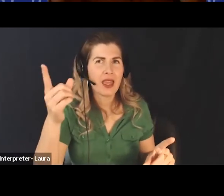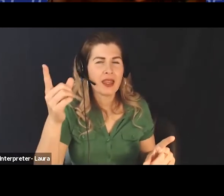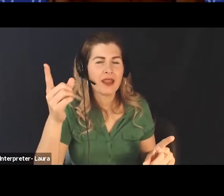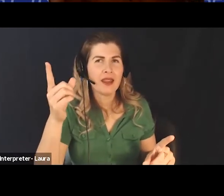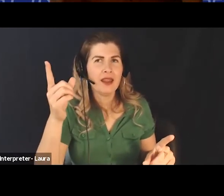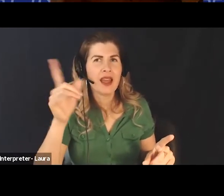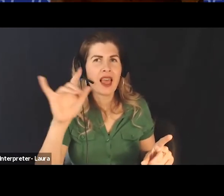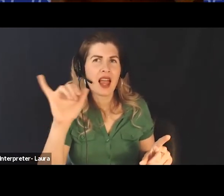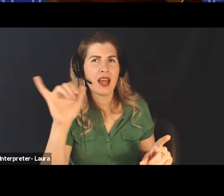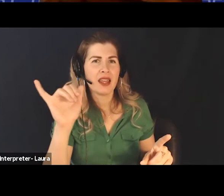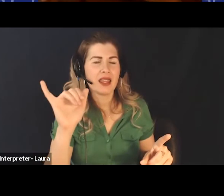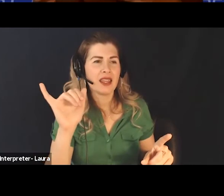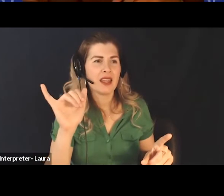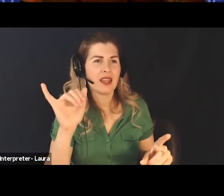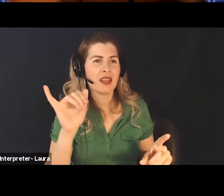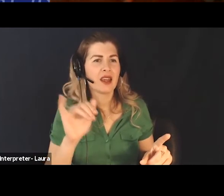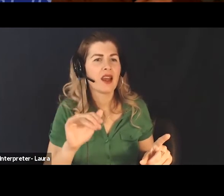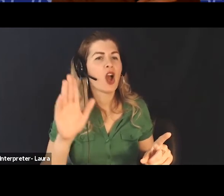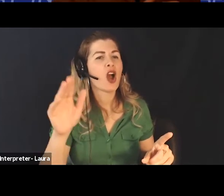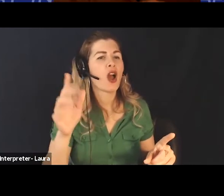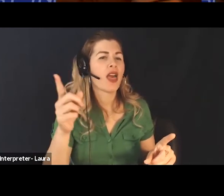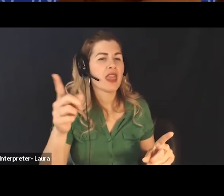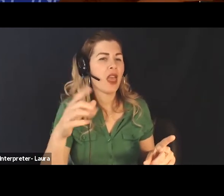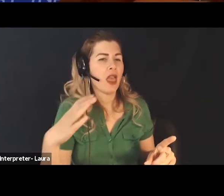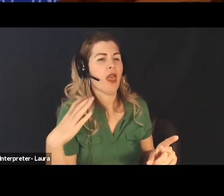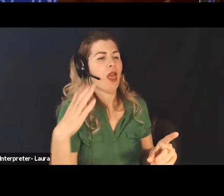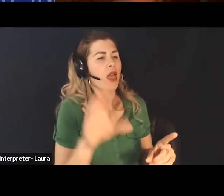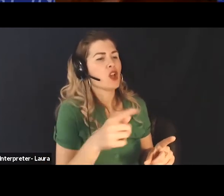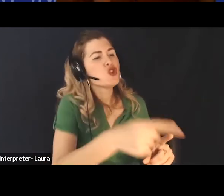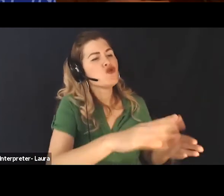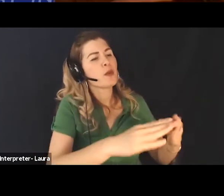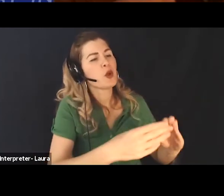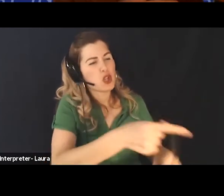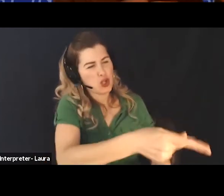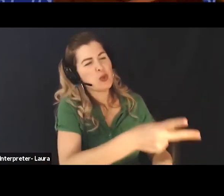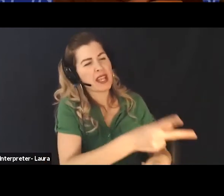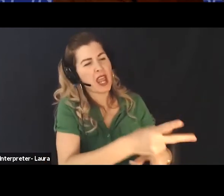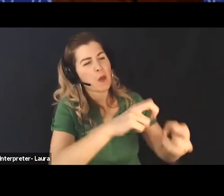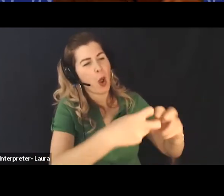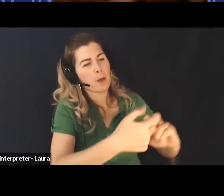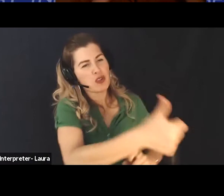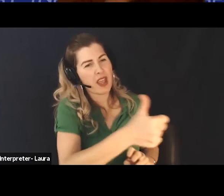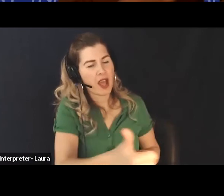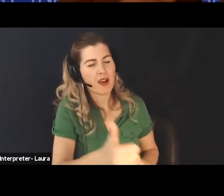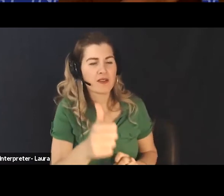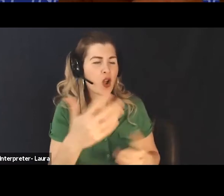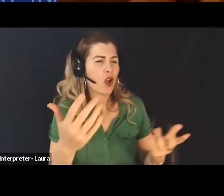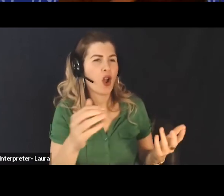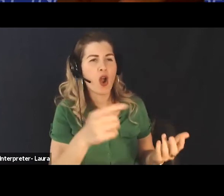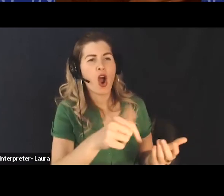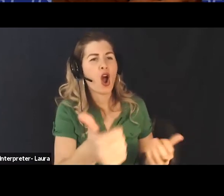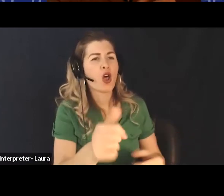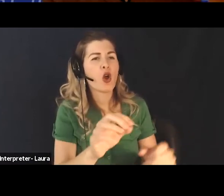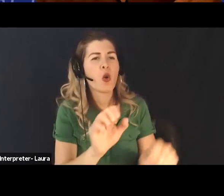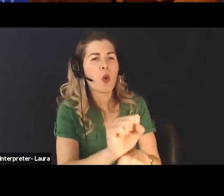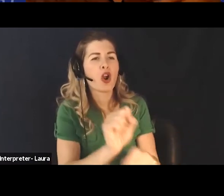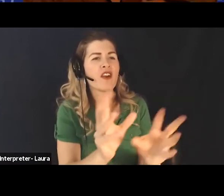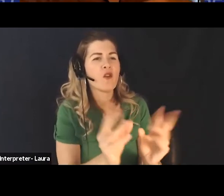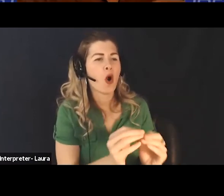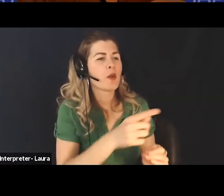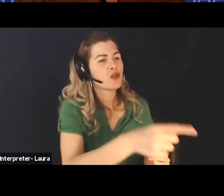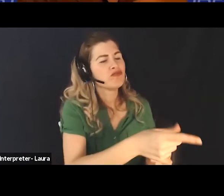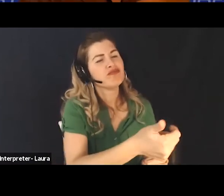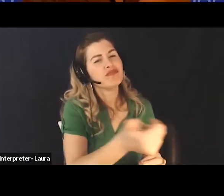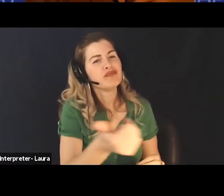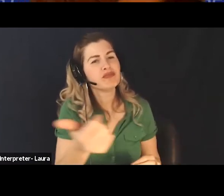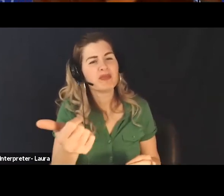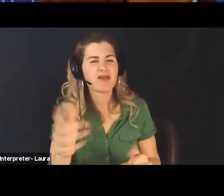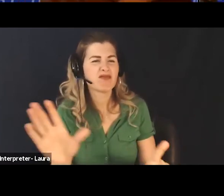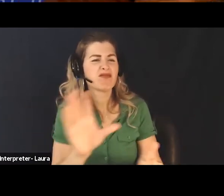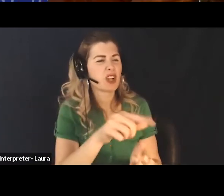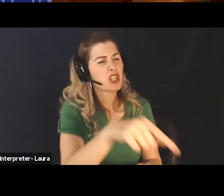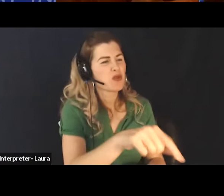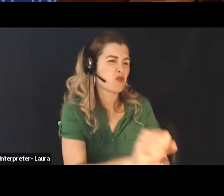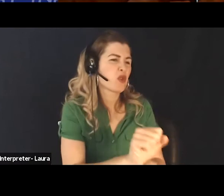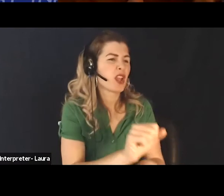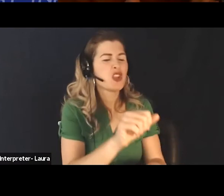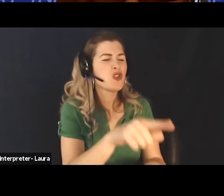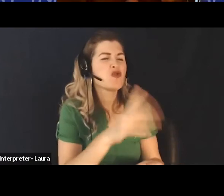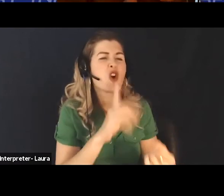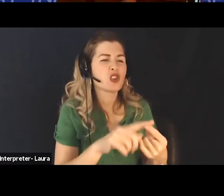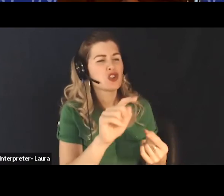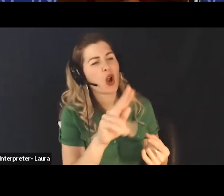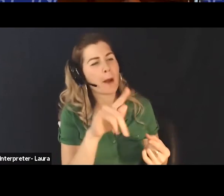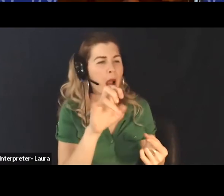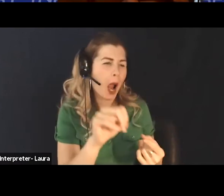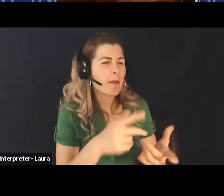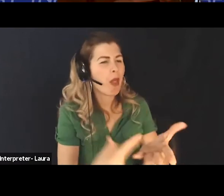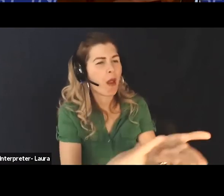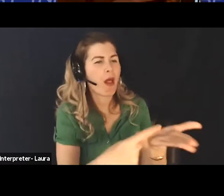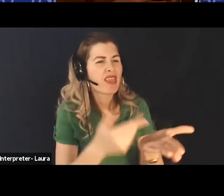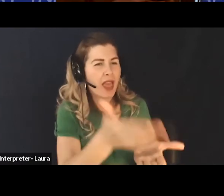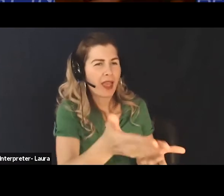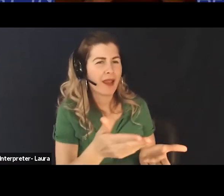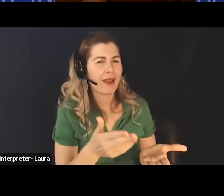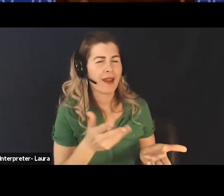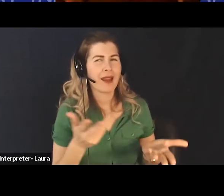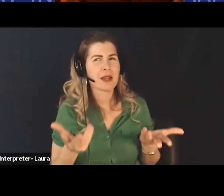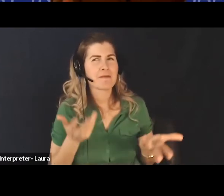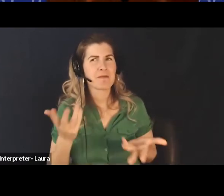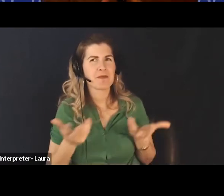The outsourcing the kind of work of remedying harms to the community to deal with it themselves and to coders for maintaining these systems and two other worker forums be entre casa con like that are important part of the trigger ecology.